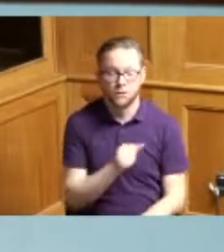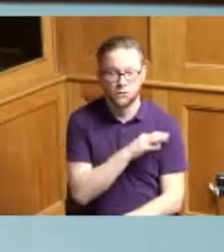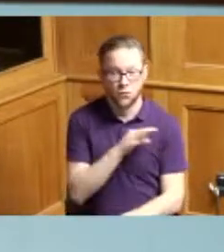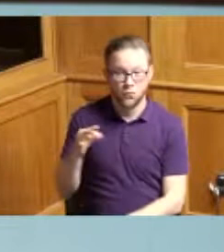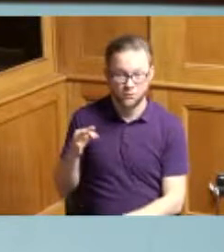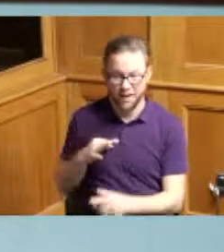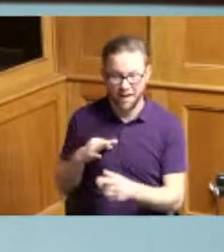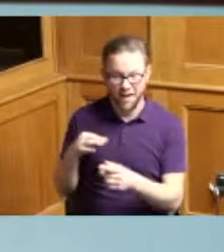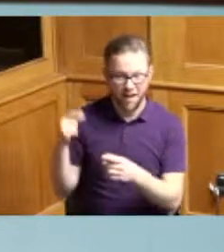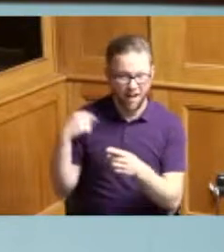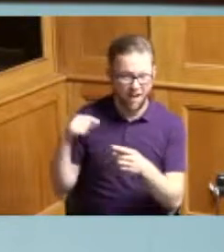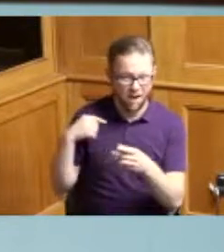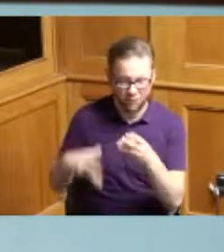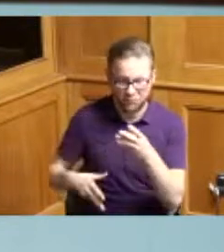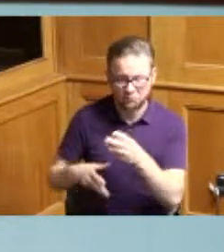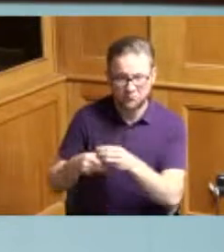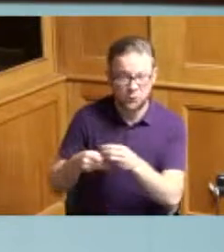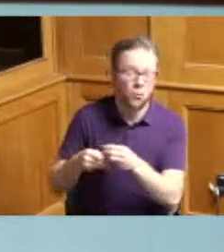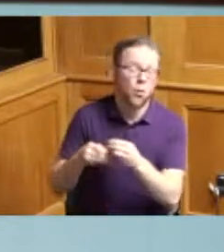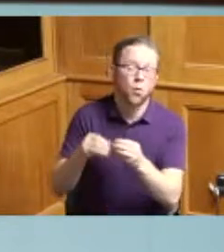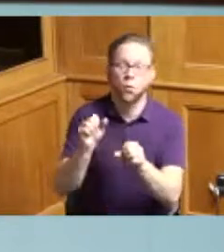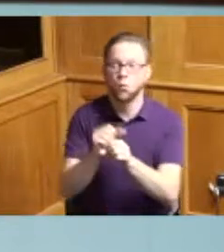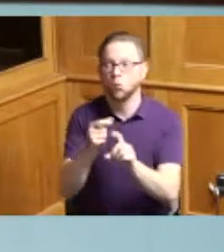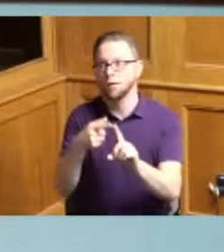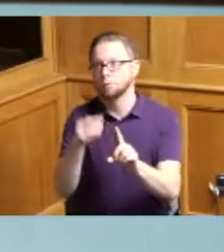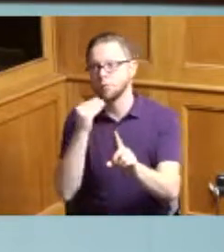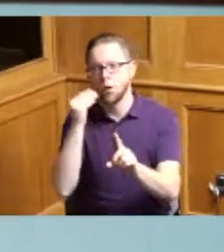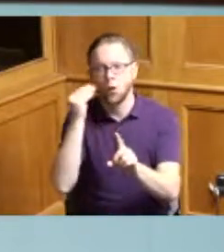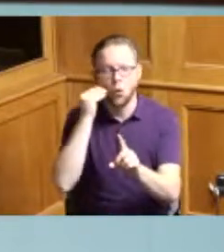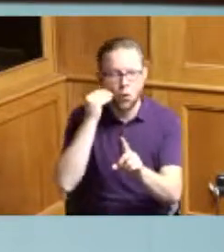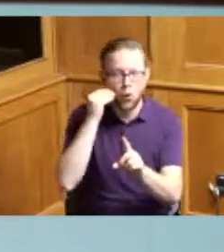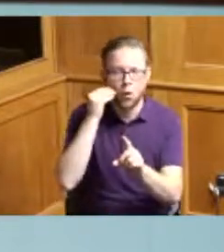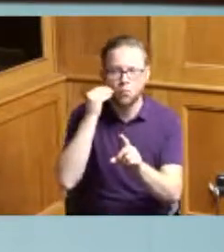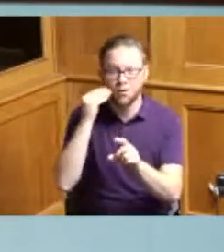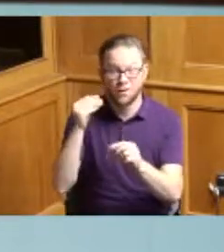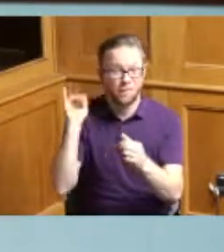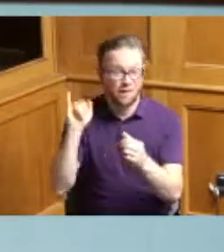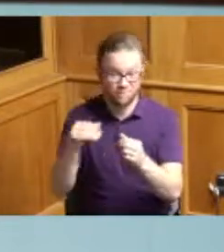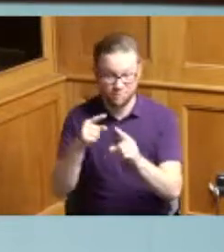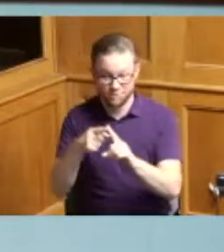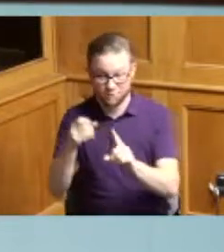for example working from home remotely full time which also gives an opportunity